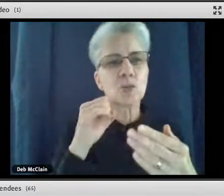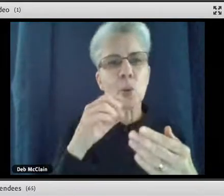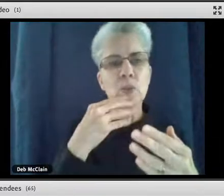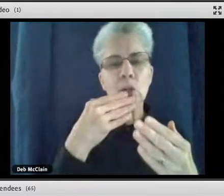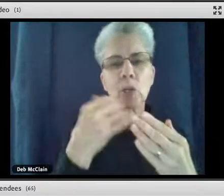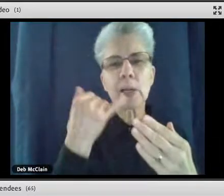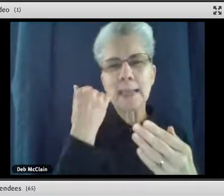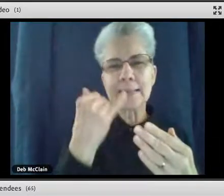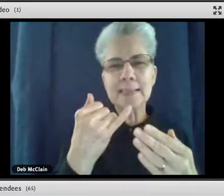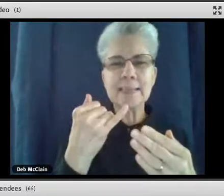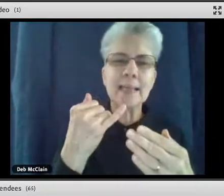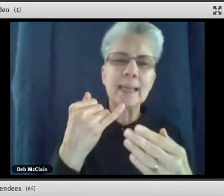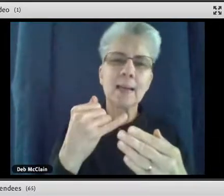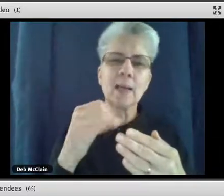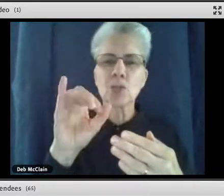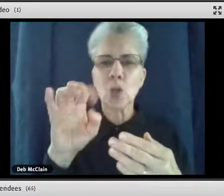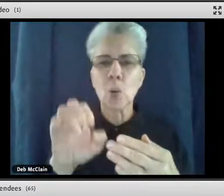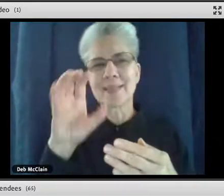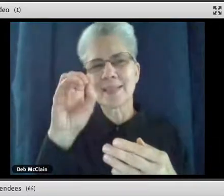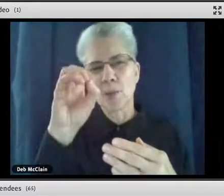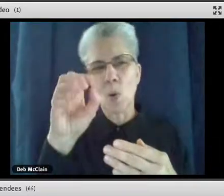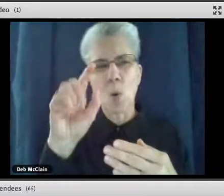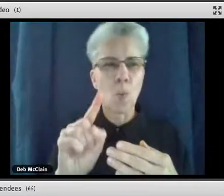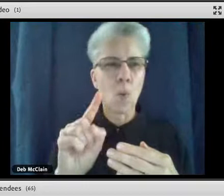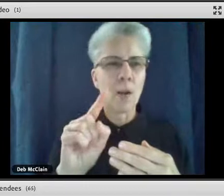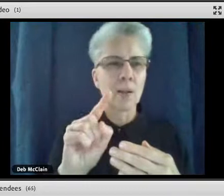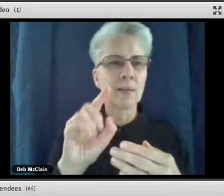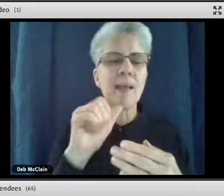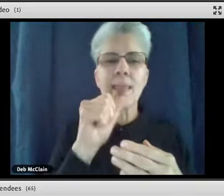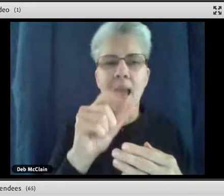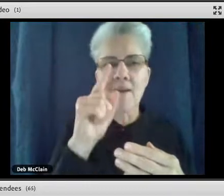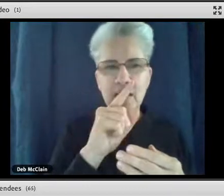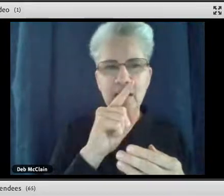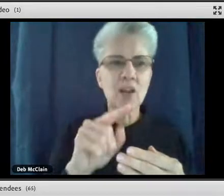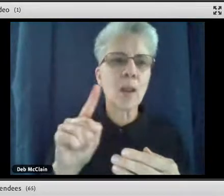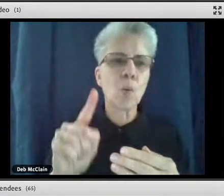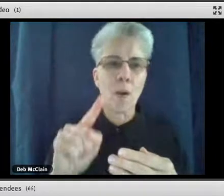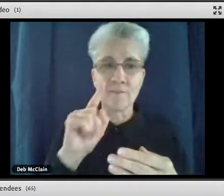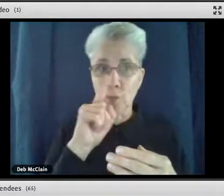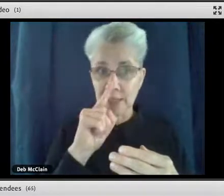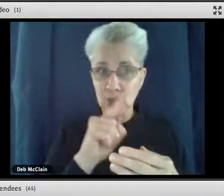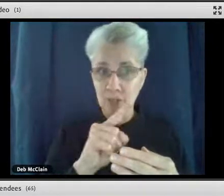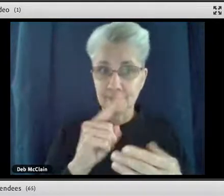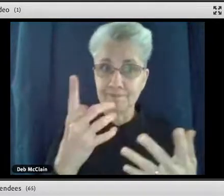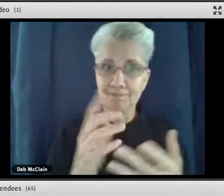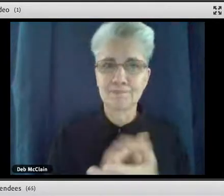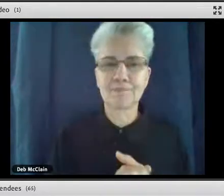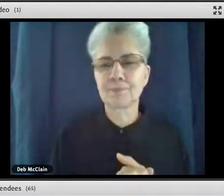Poetry, "p," et cetera. Otherwise it's a good idea to code this either 0 or 1. 0 for not fiction